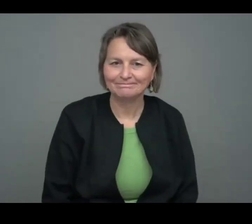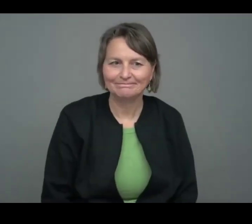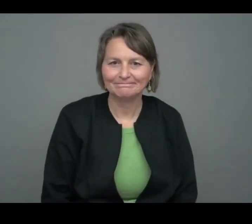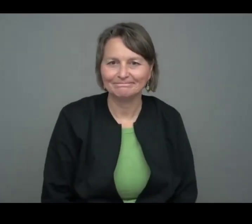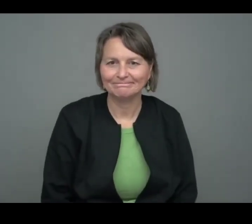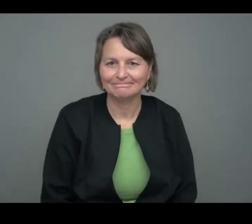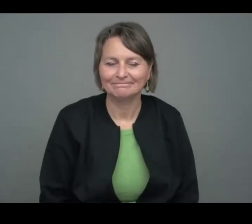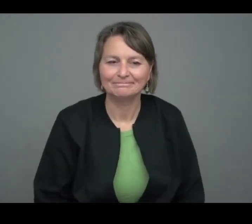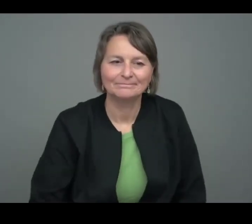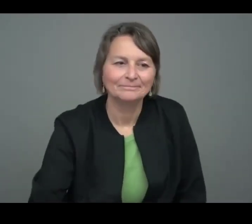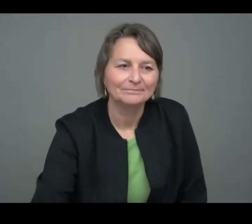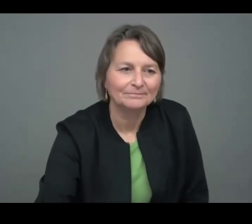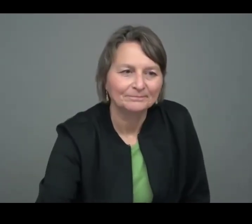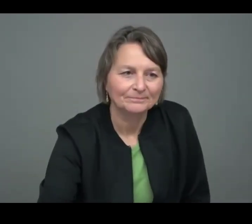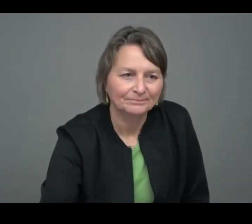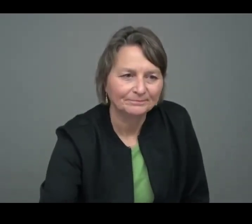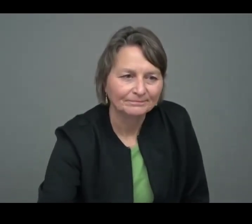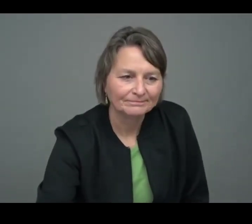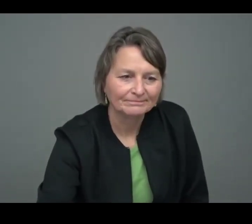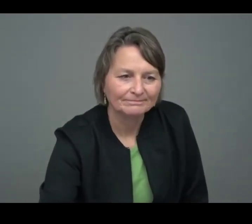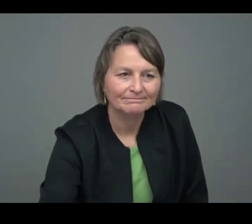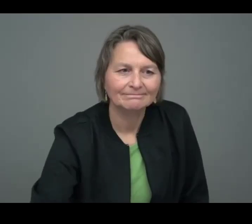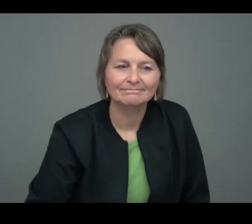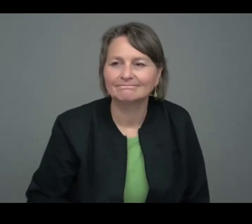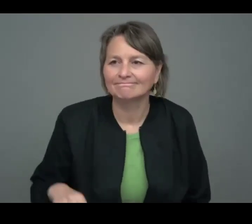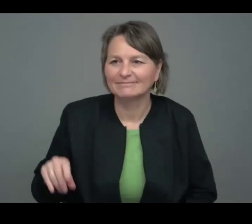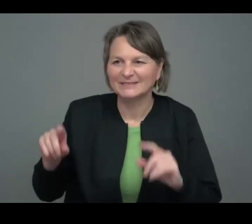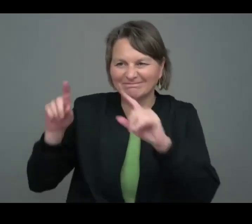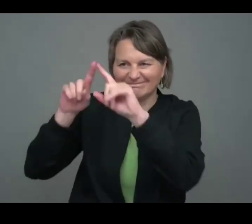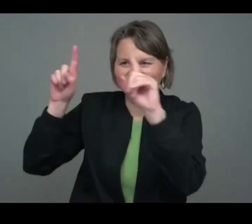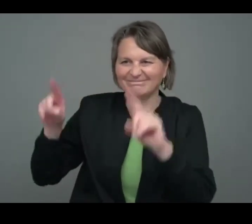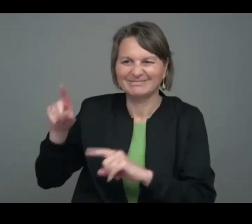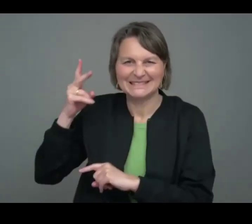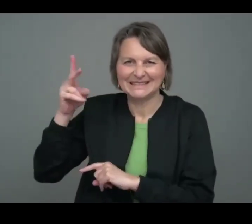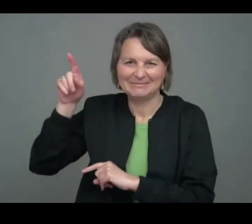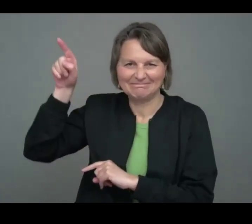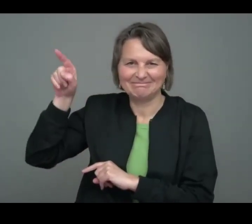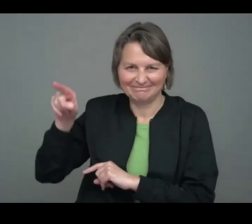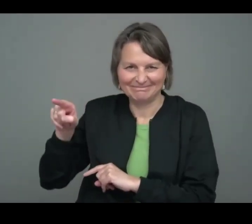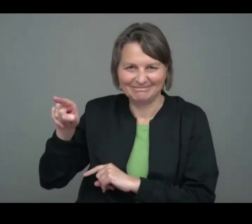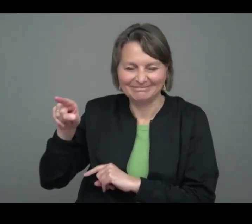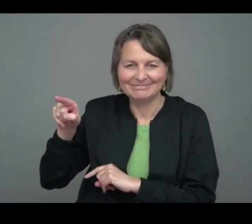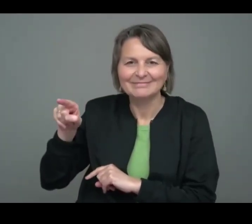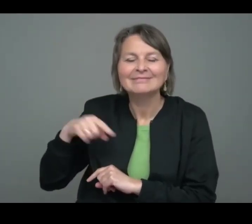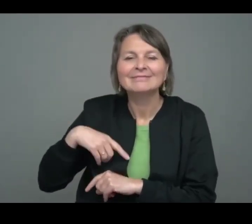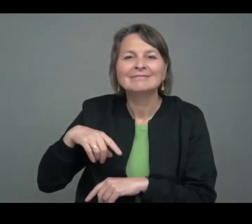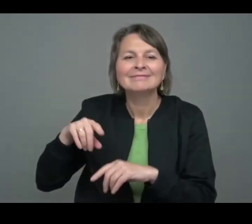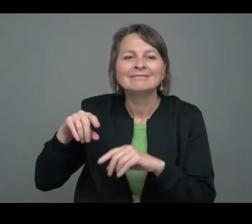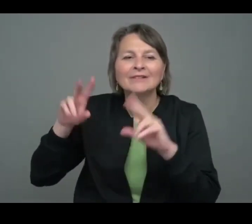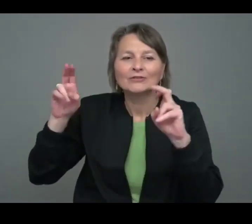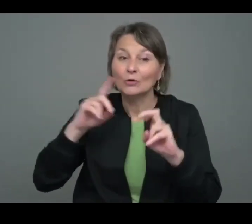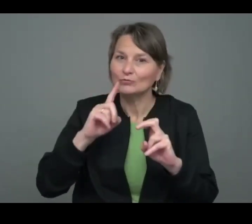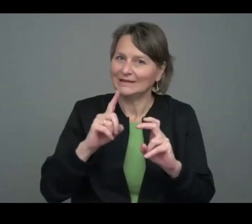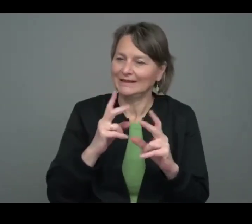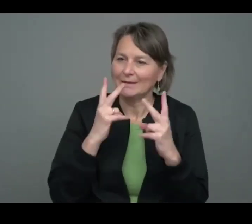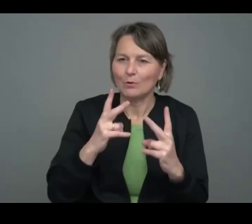So we can contribute more, and even if we have self research, we can contribute more to the